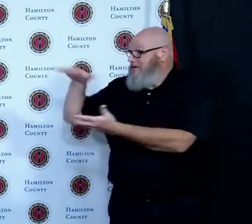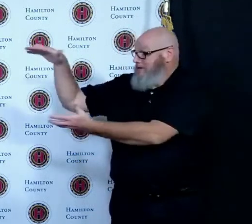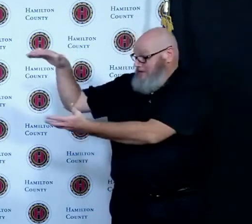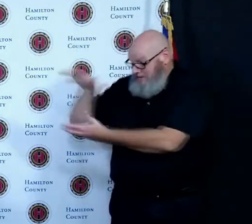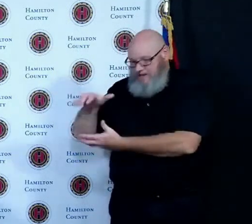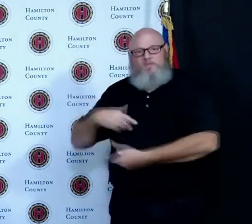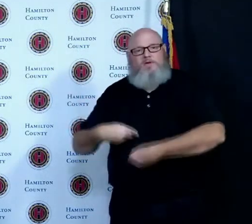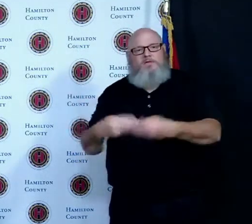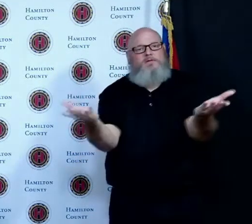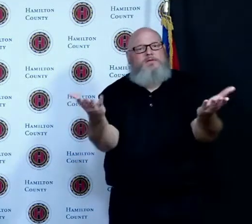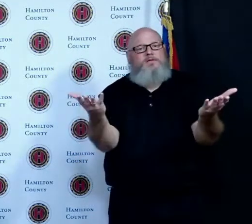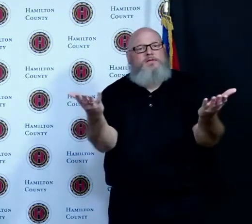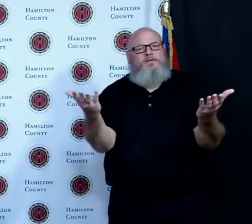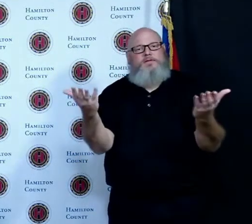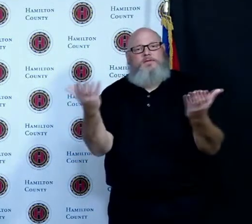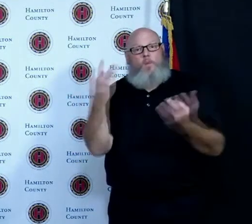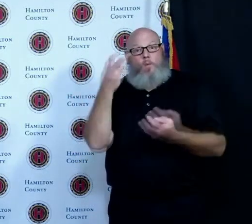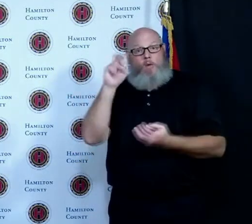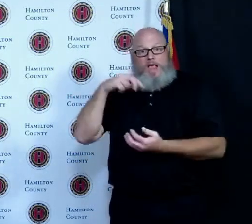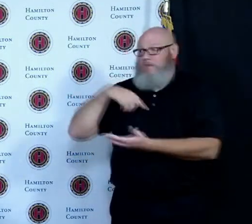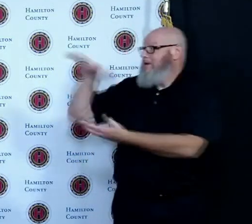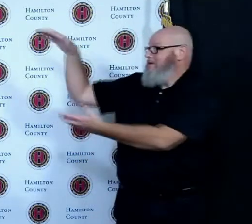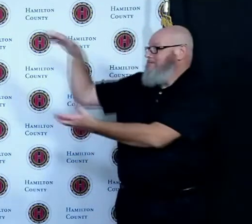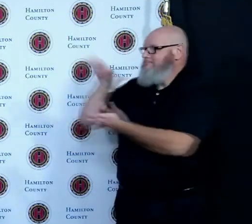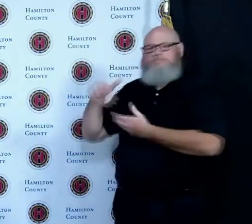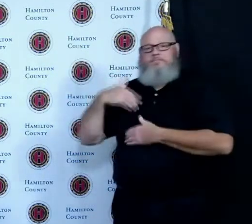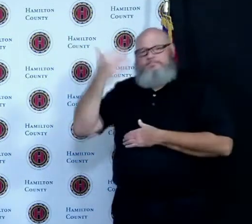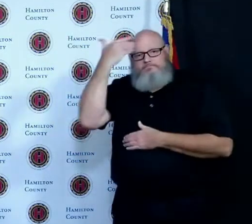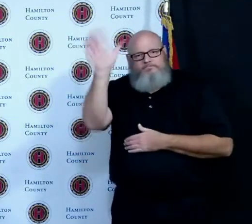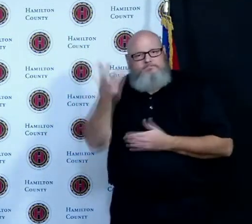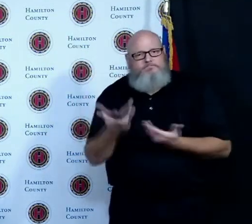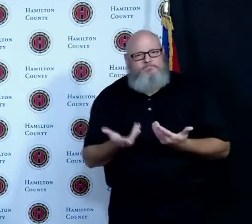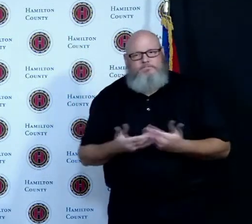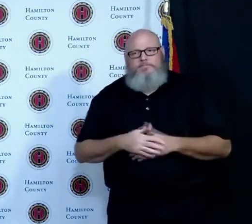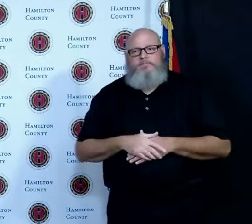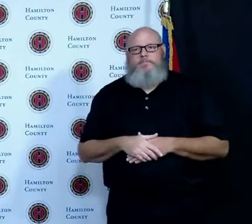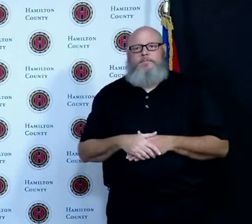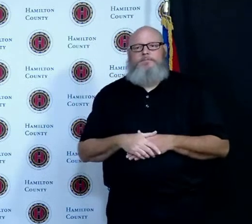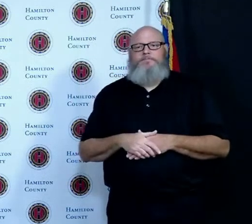County our plan is to make sure that we continue to get the vaccine that we receive quickly into